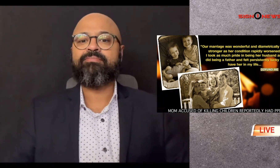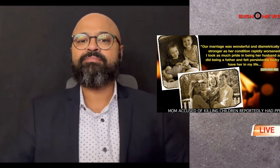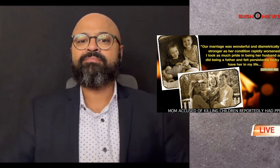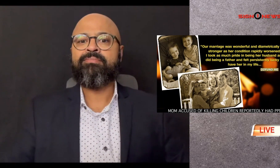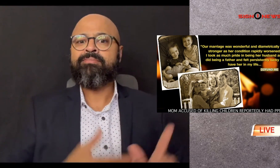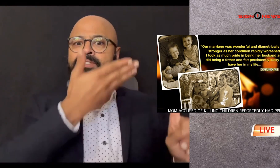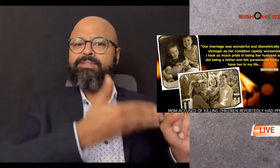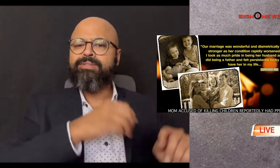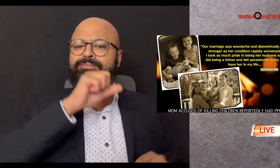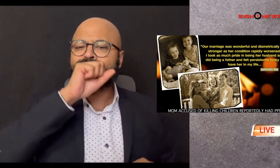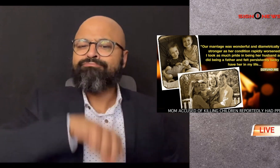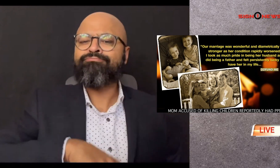She loved being a nurse.